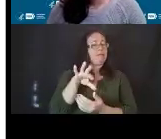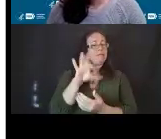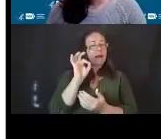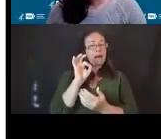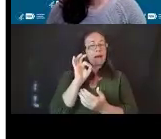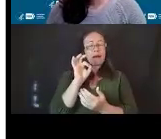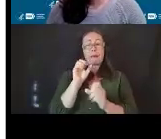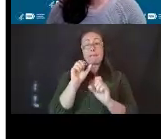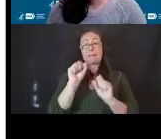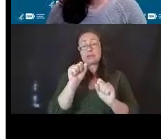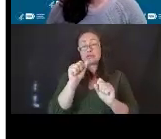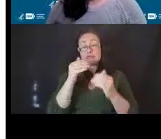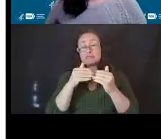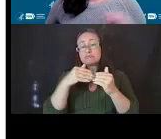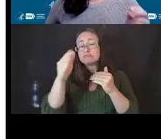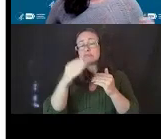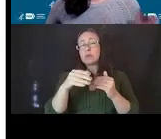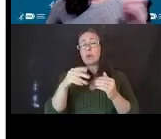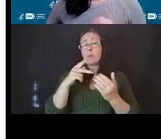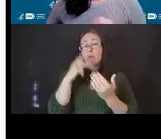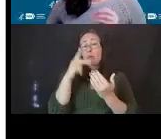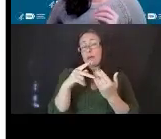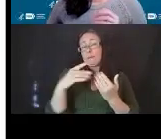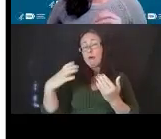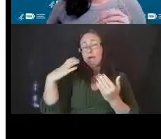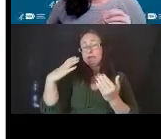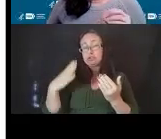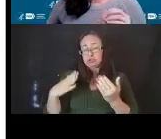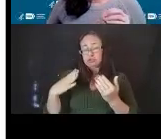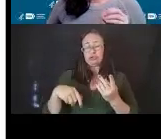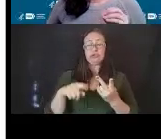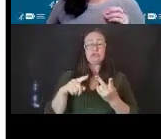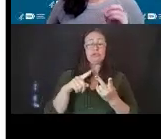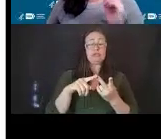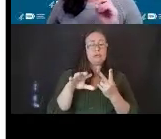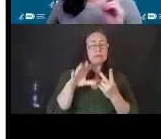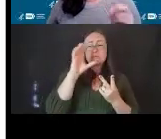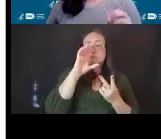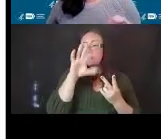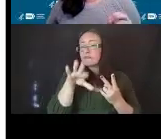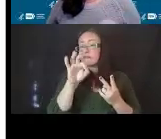that you can use to find different funding announcements. One note that I put on this slide